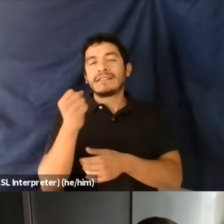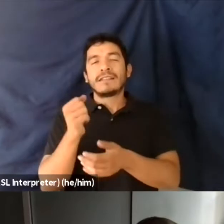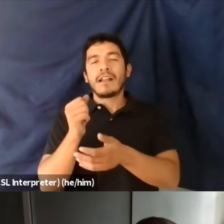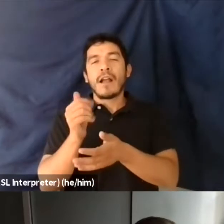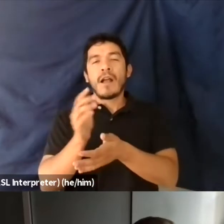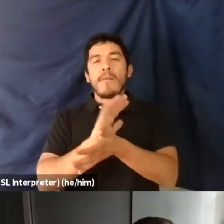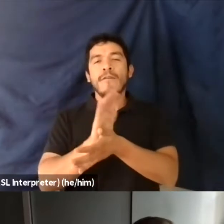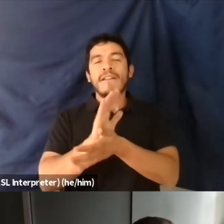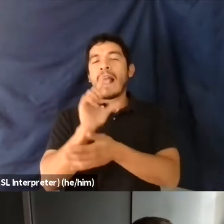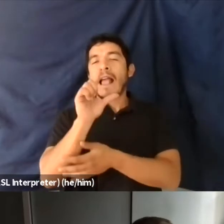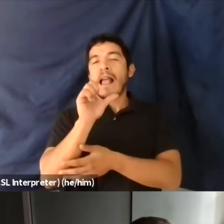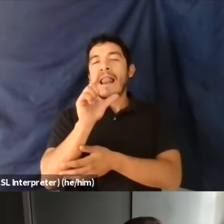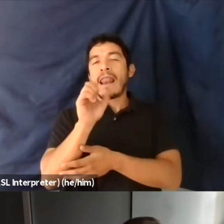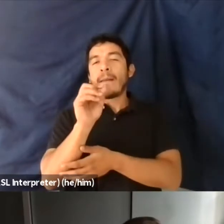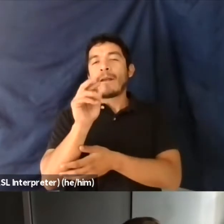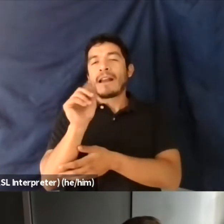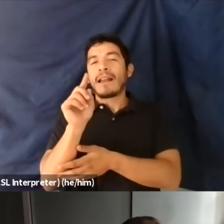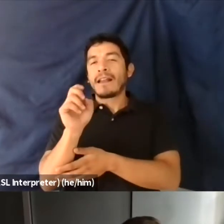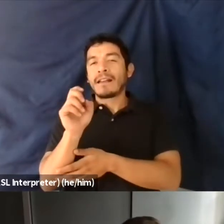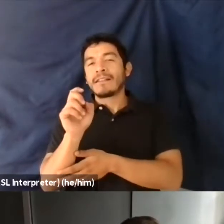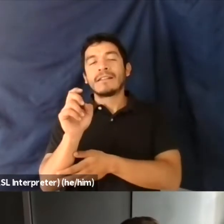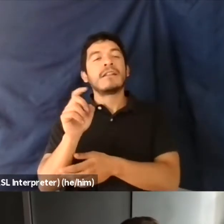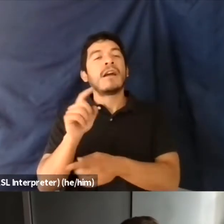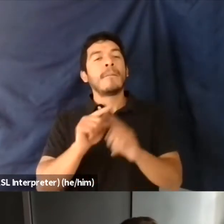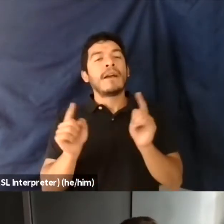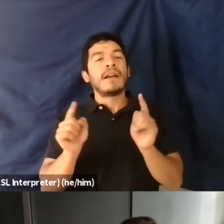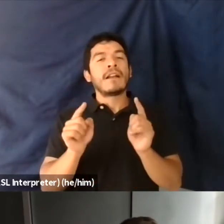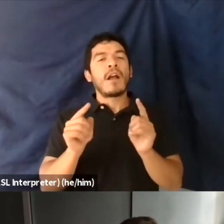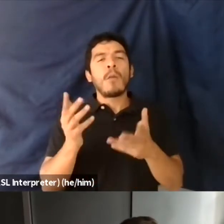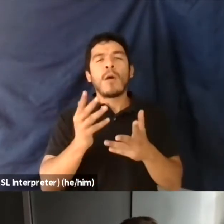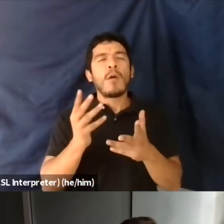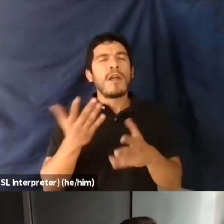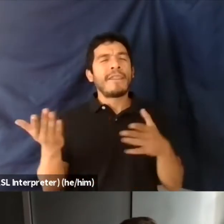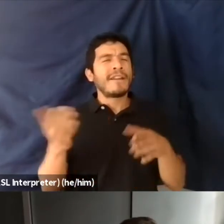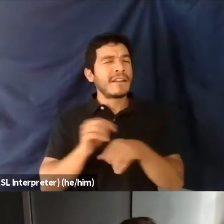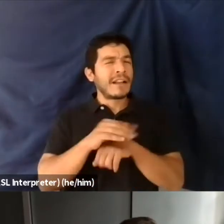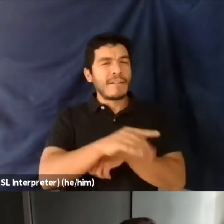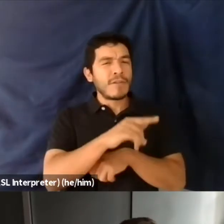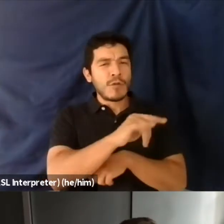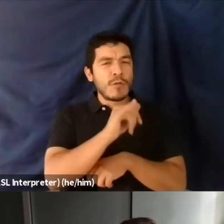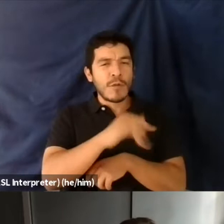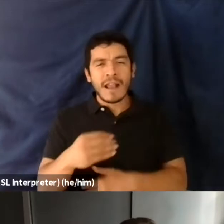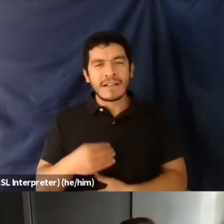maybe to others, what this film would look like? Or what would things that influenced you and inspired you